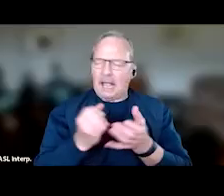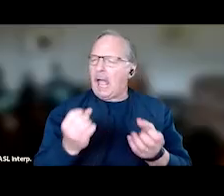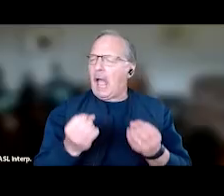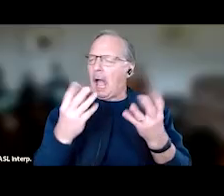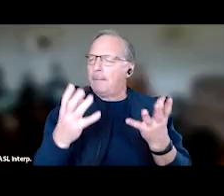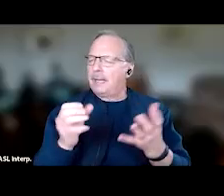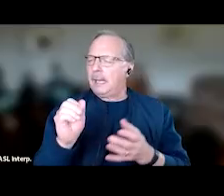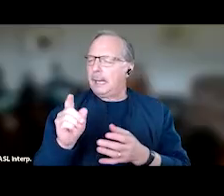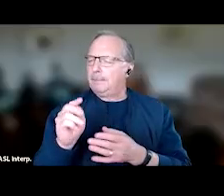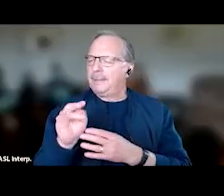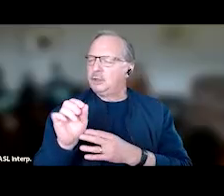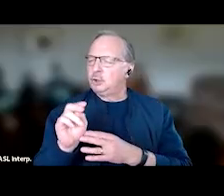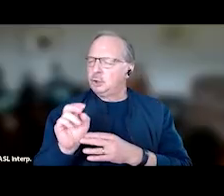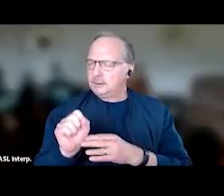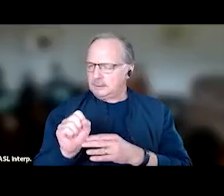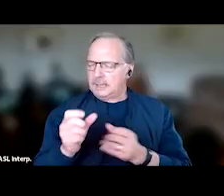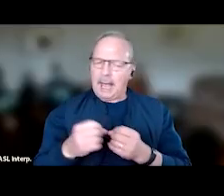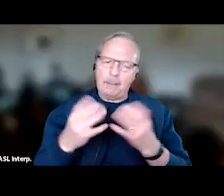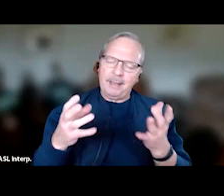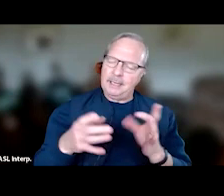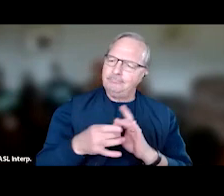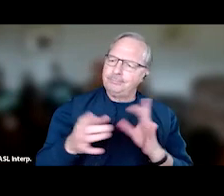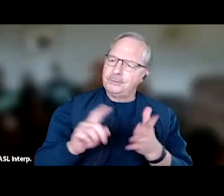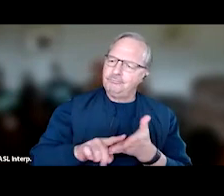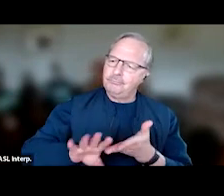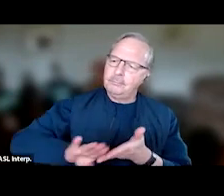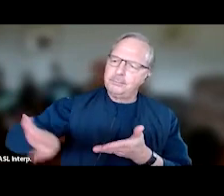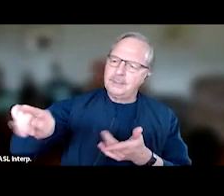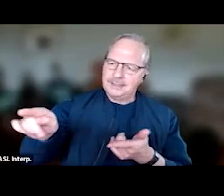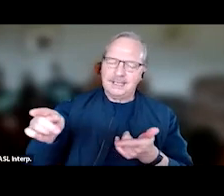or how many discharges, it collects demographic data.